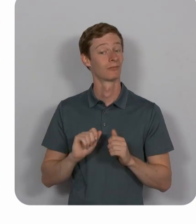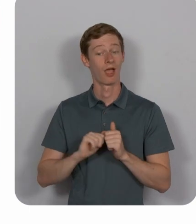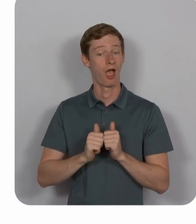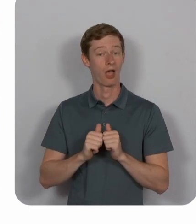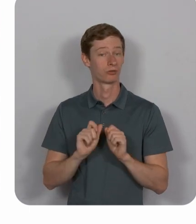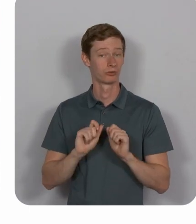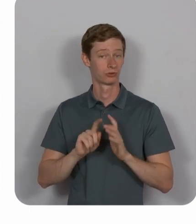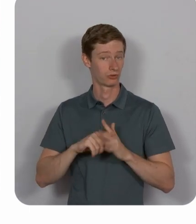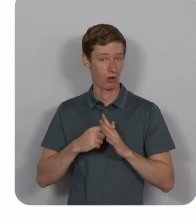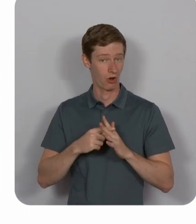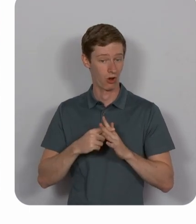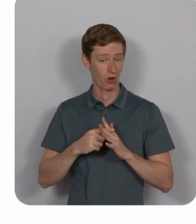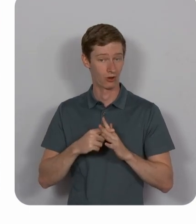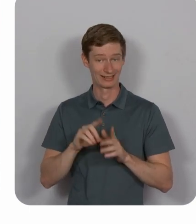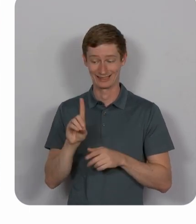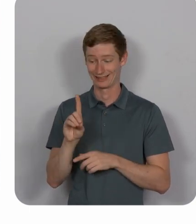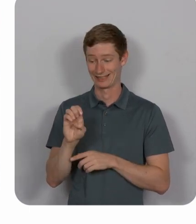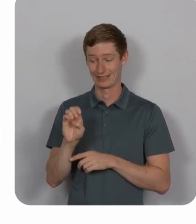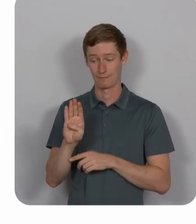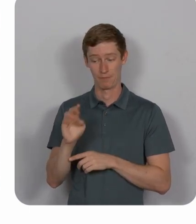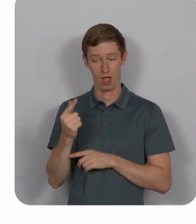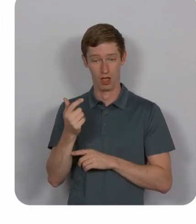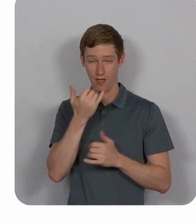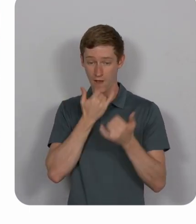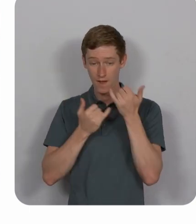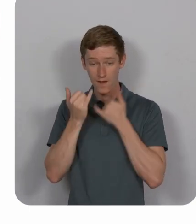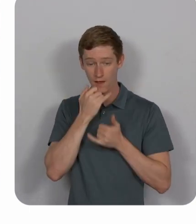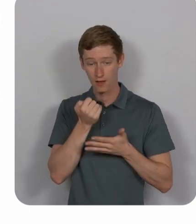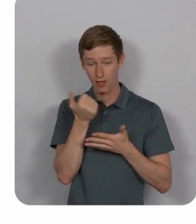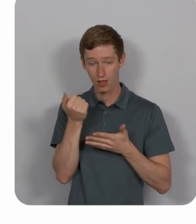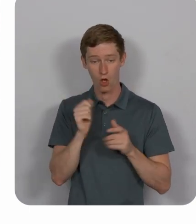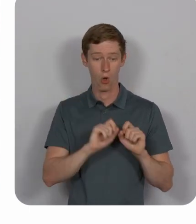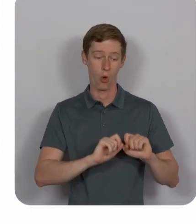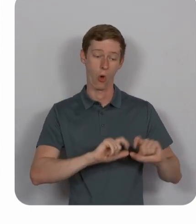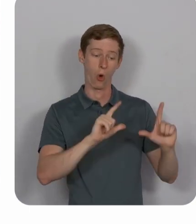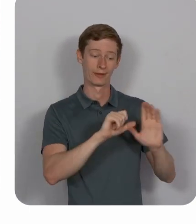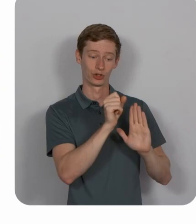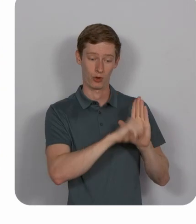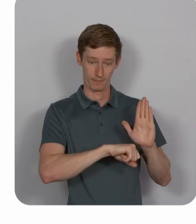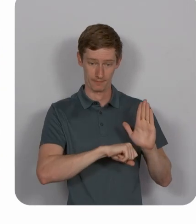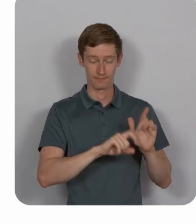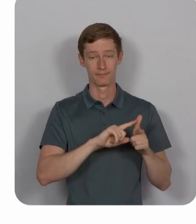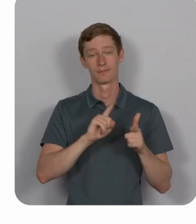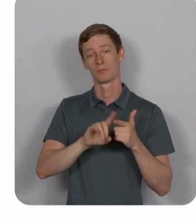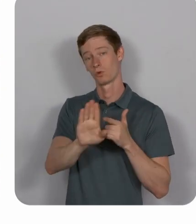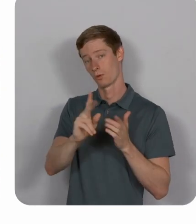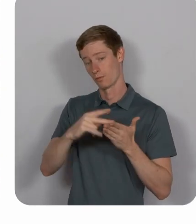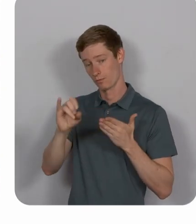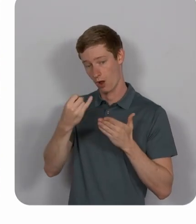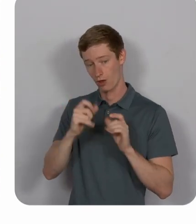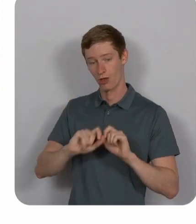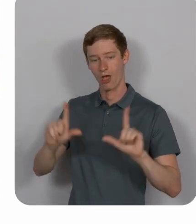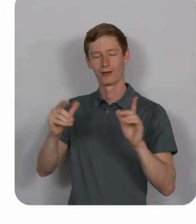open a script in your project and then mirror your effect using the new Meta Spark extension.